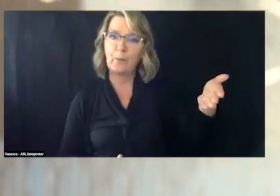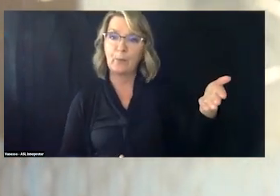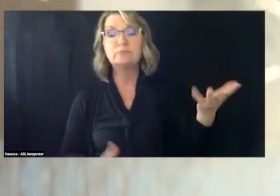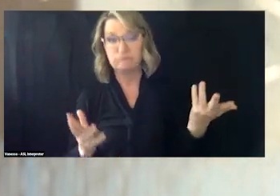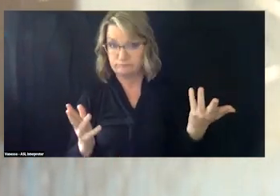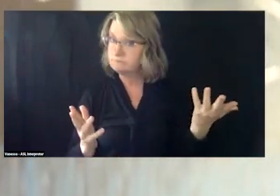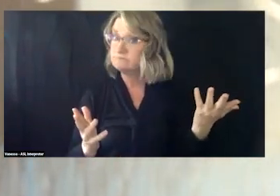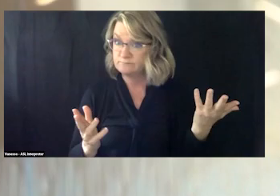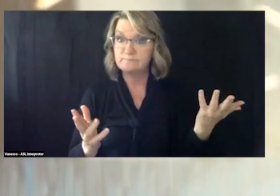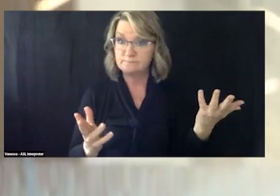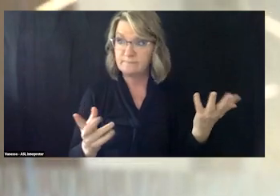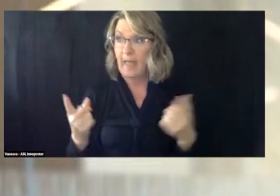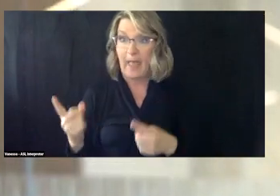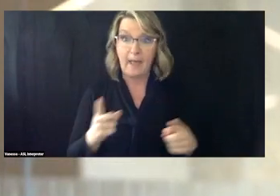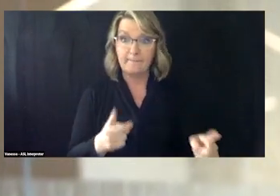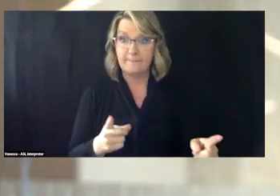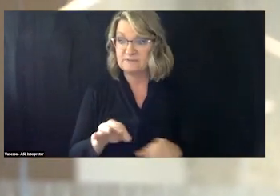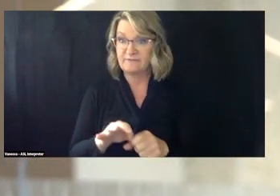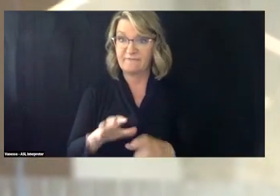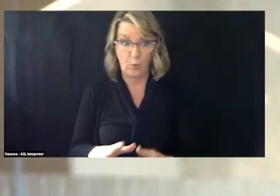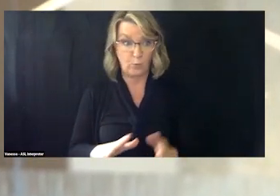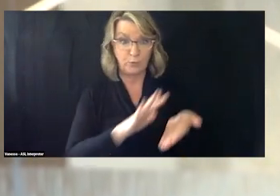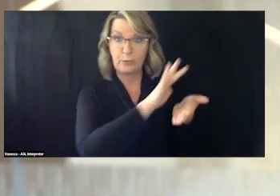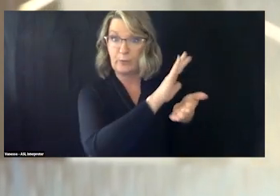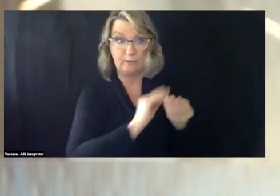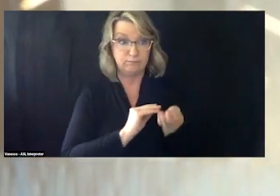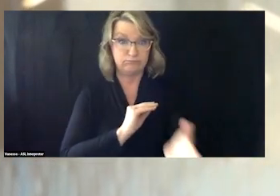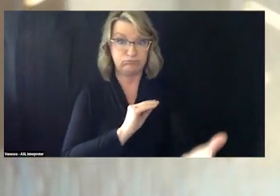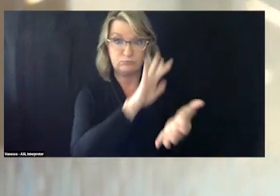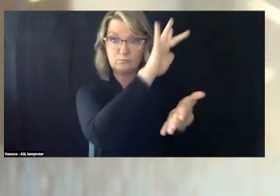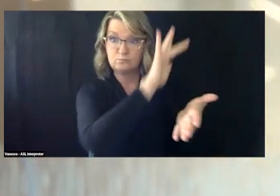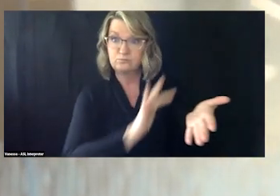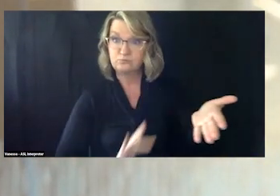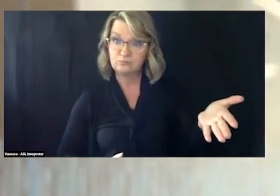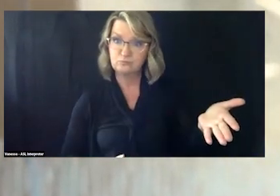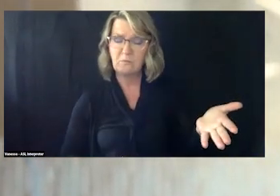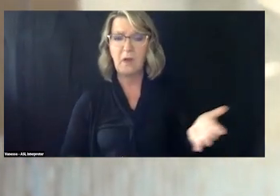and believe it or not there are instances where voters do vote completely blank ballots